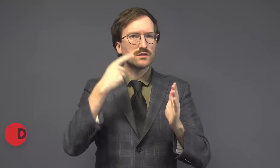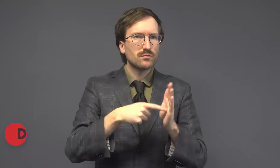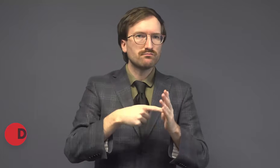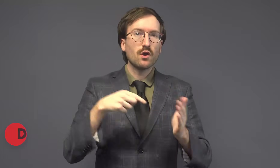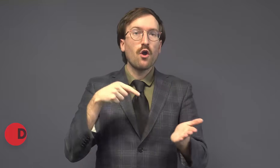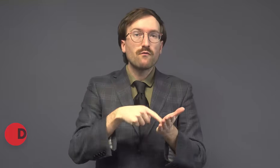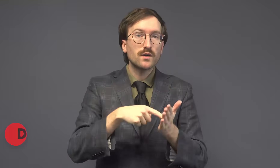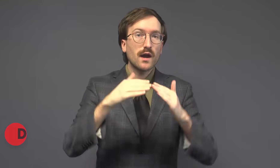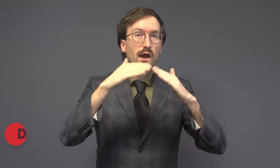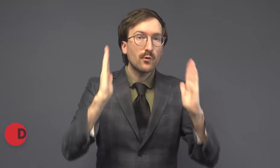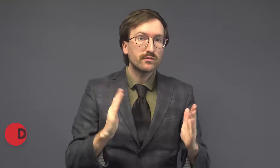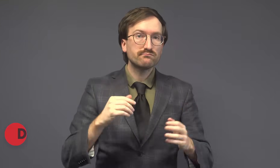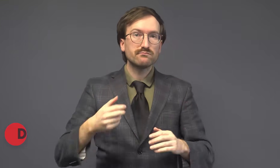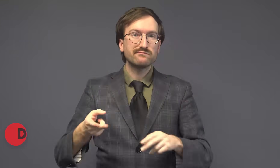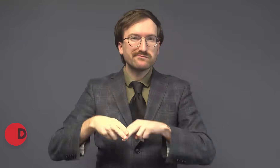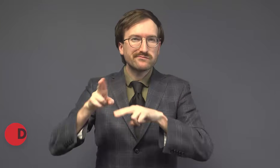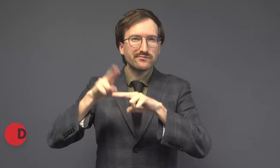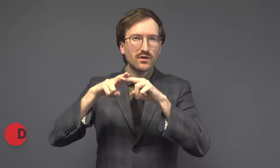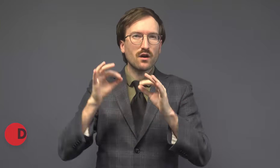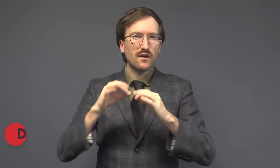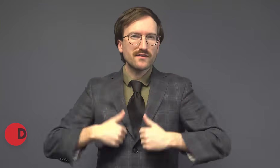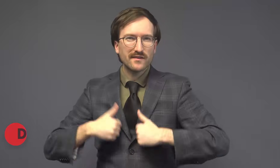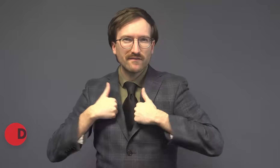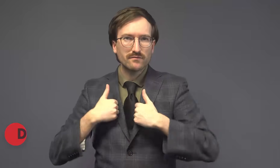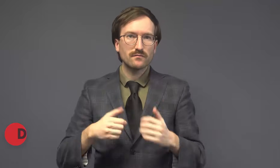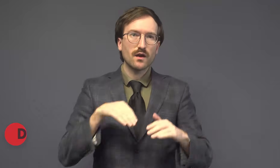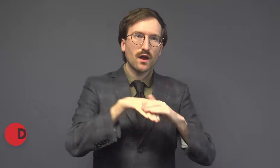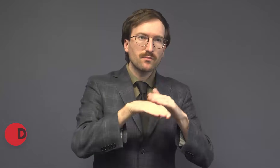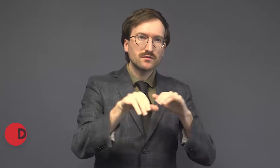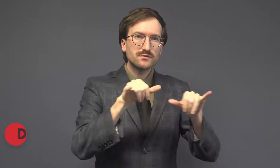For example, affordable housing, rising costs of living, accessibility